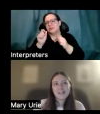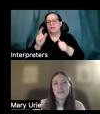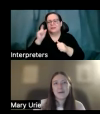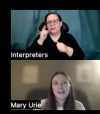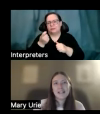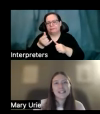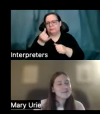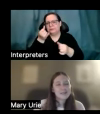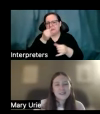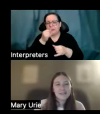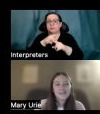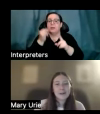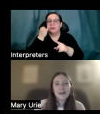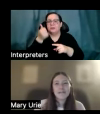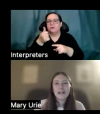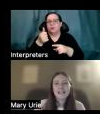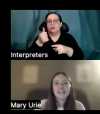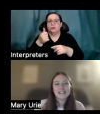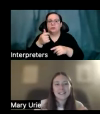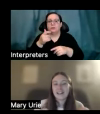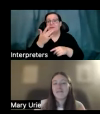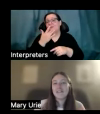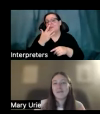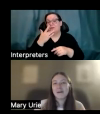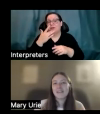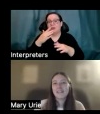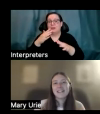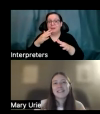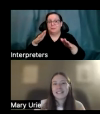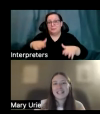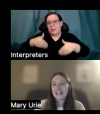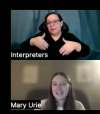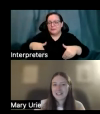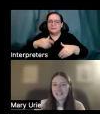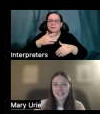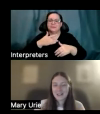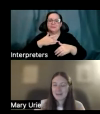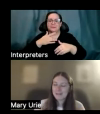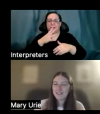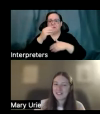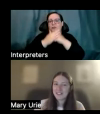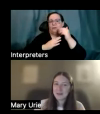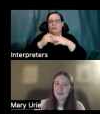know, if you're wearing your favorite pair of pants and a comfy sweater, that can actually help you feel a little bit more